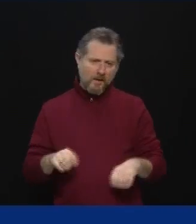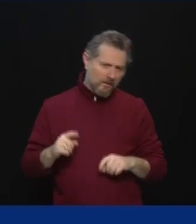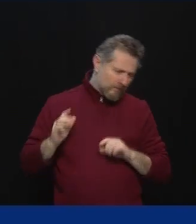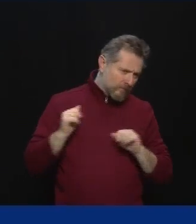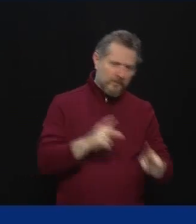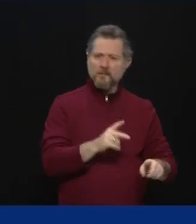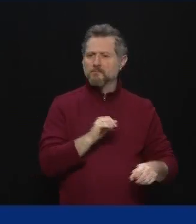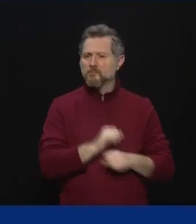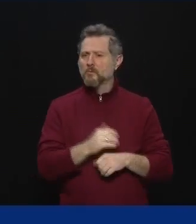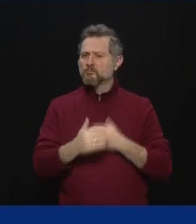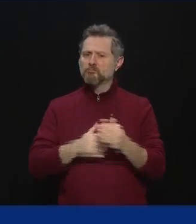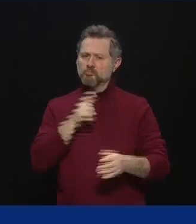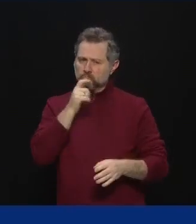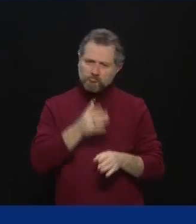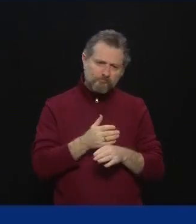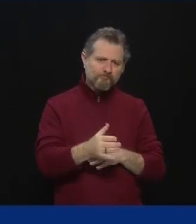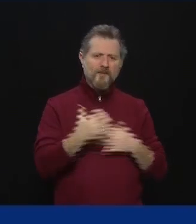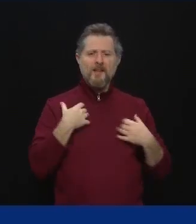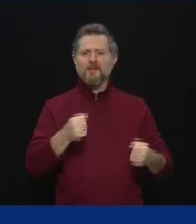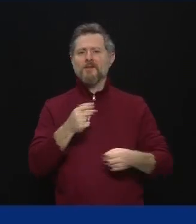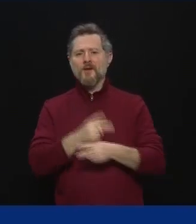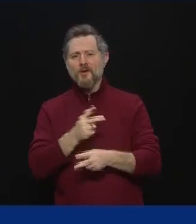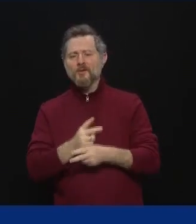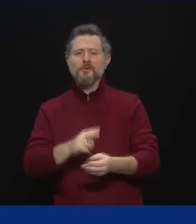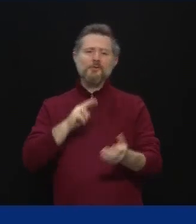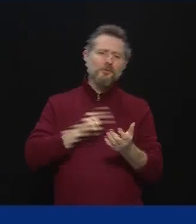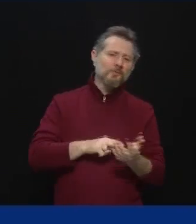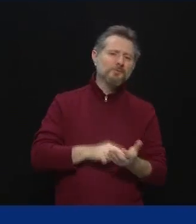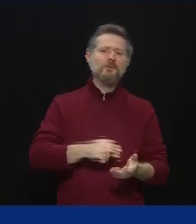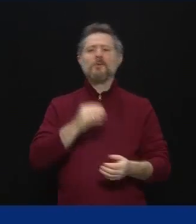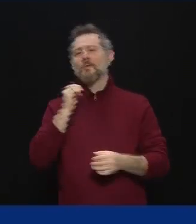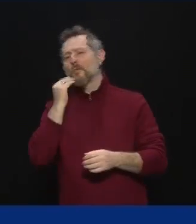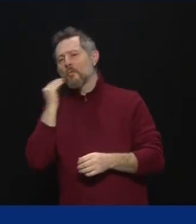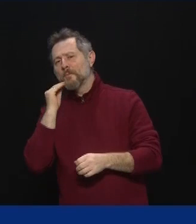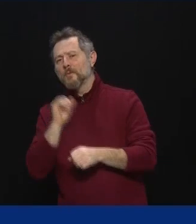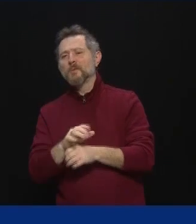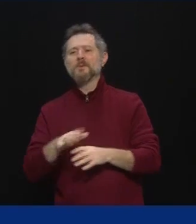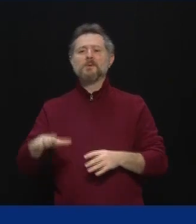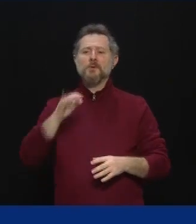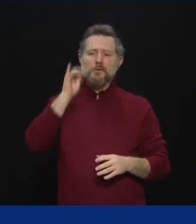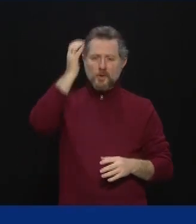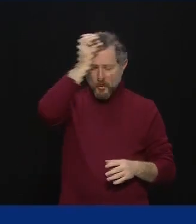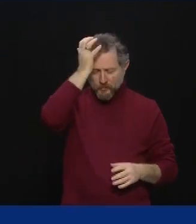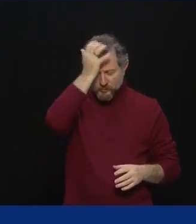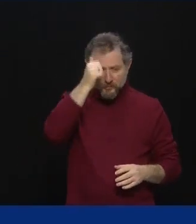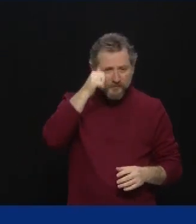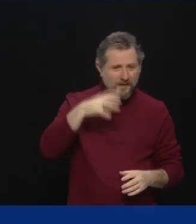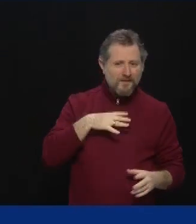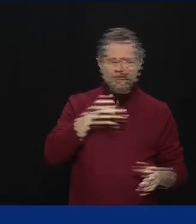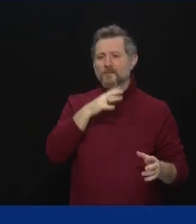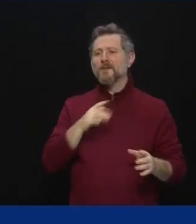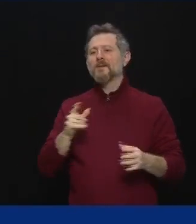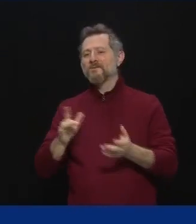BEGINNING AND MY HEART GOES OUT TO THEM, SO MUCH GRATITUDE, OUR WORKERS CAN GET BACK AND THAT INCLUDES OUR HEALTH CARE, ELDER